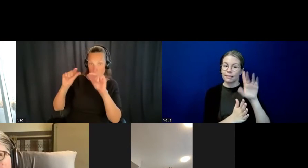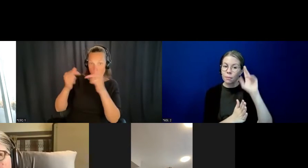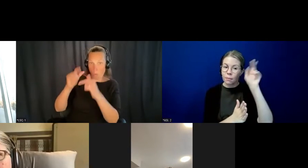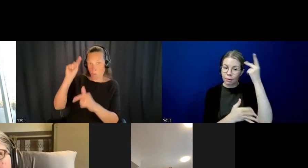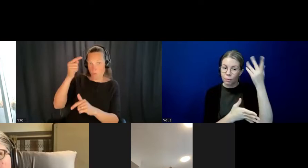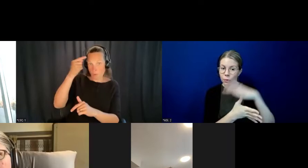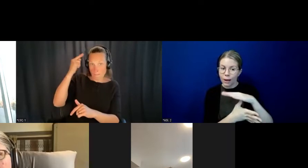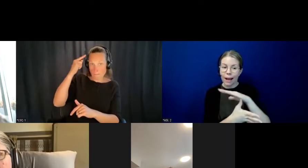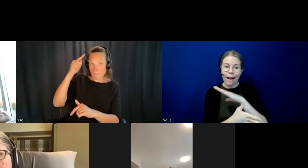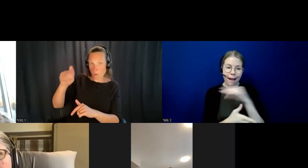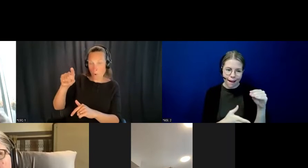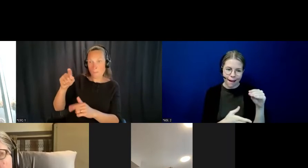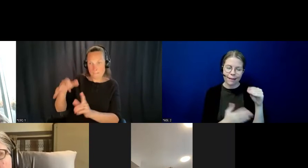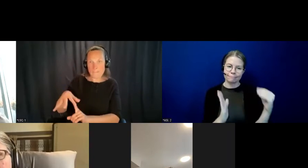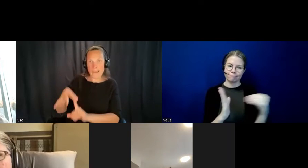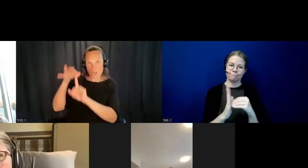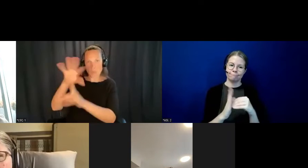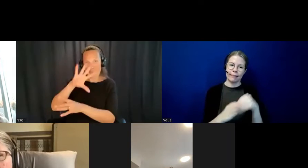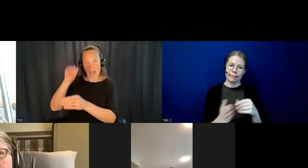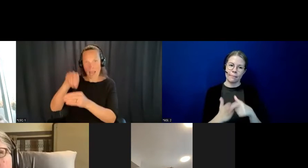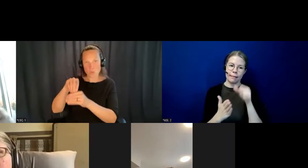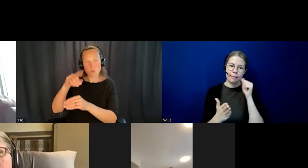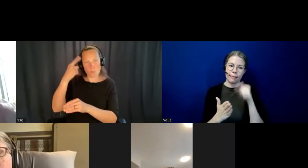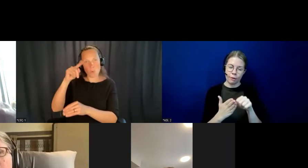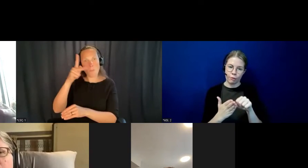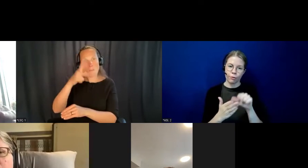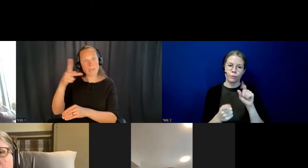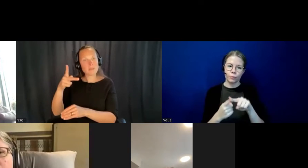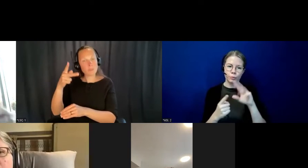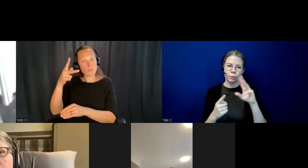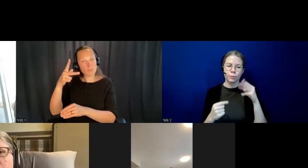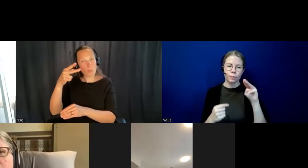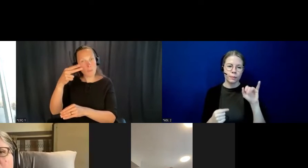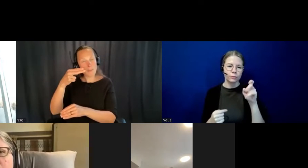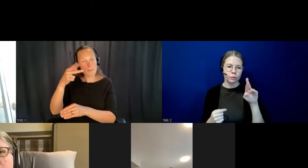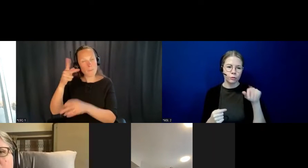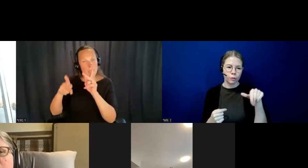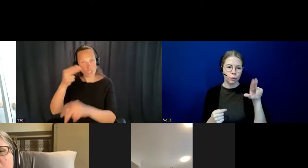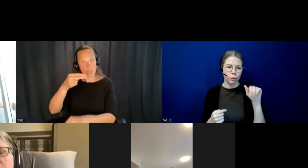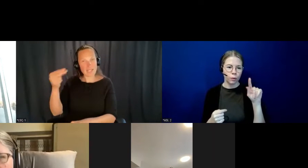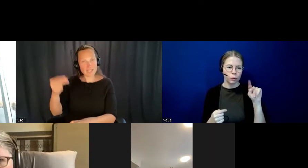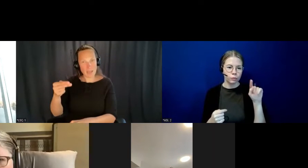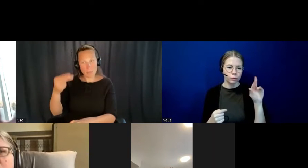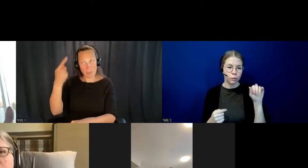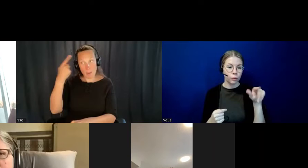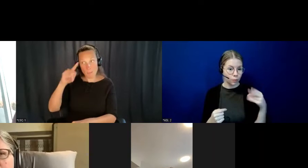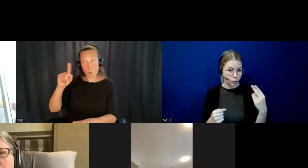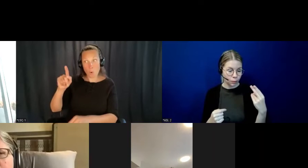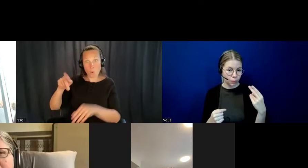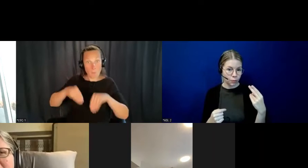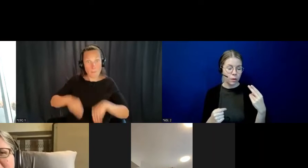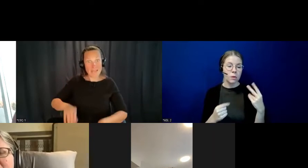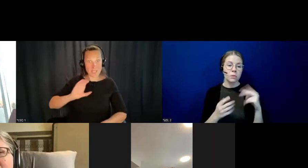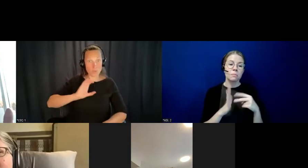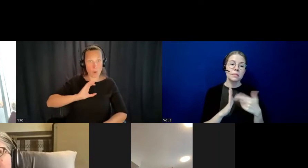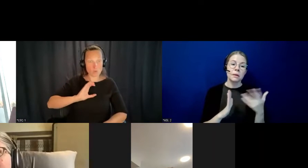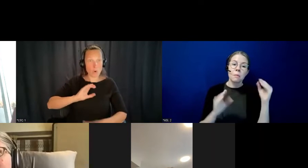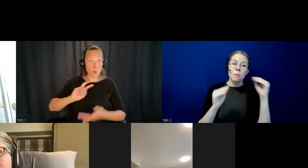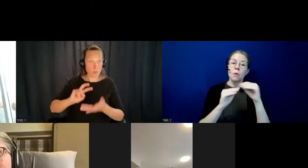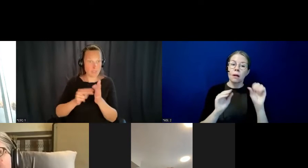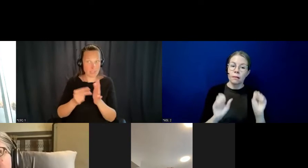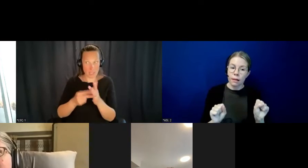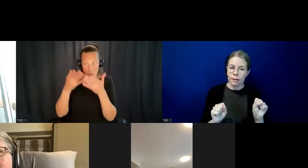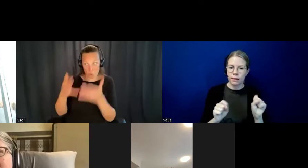QUALTROUGH. SO THOSE KIND OF RAISE THE PROSPECTS, I WOULD SAY. I'M NEW IN THE SENATE. I HAVE BEEN